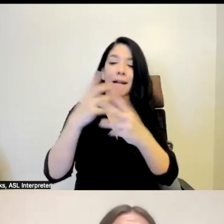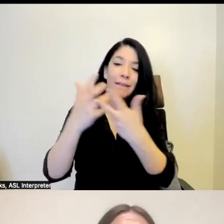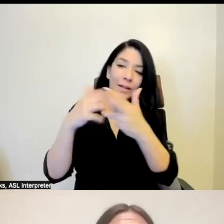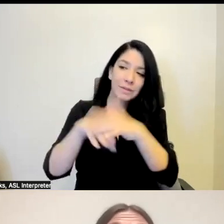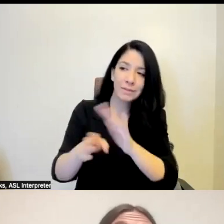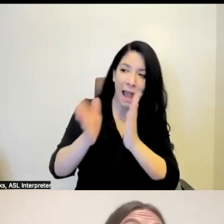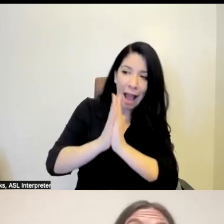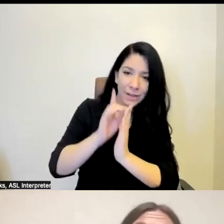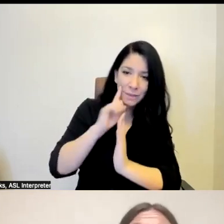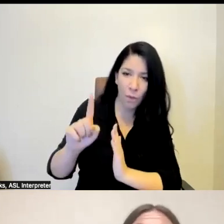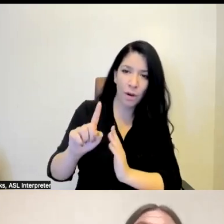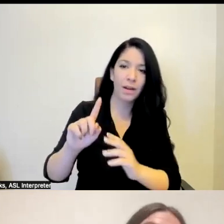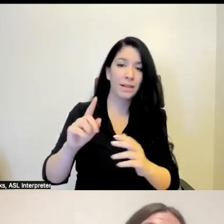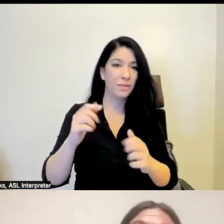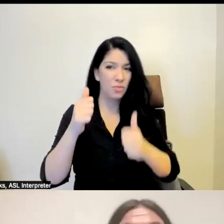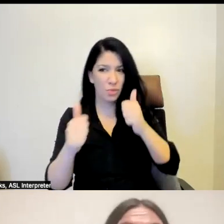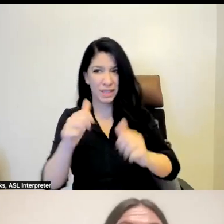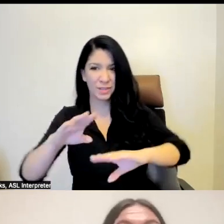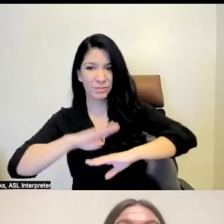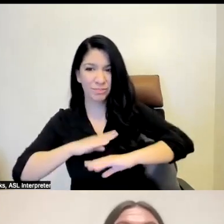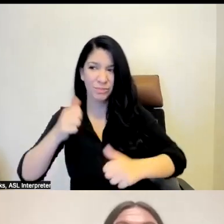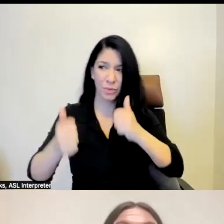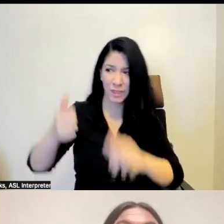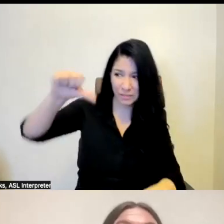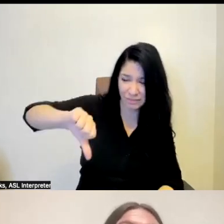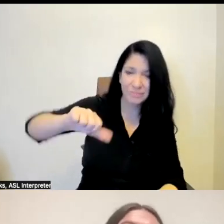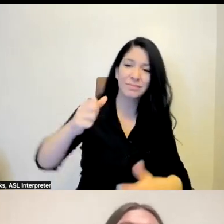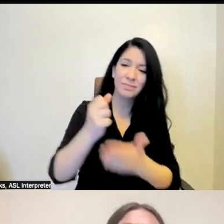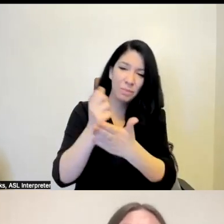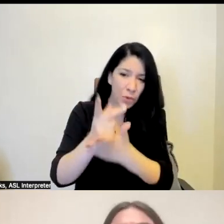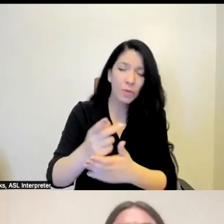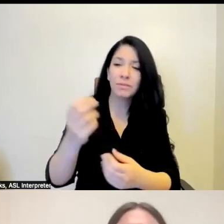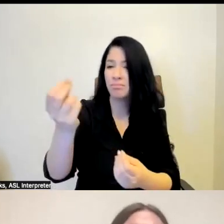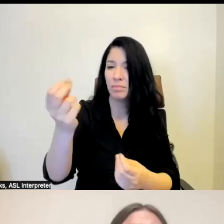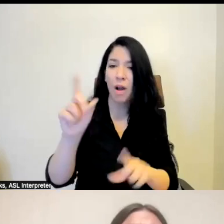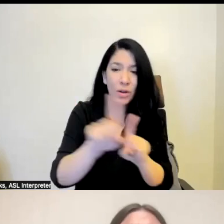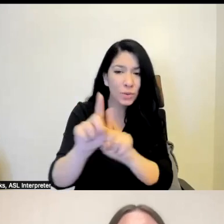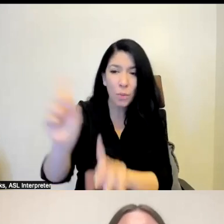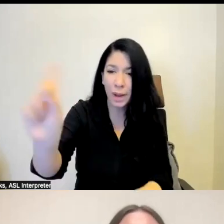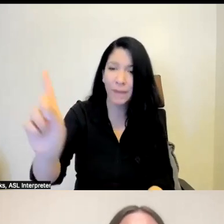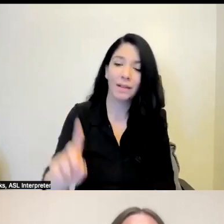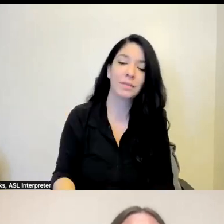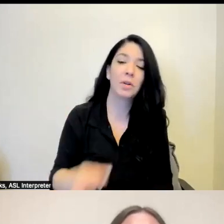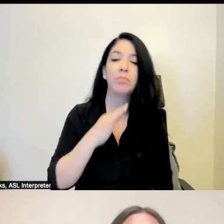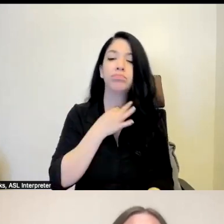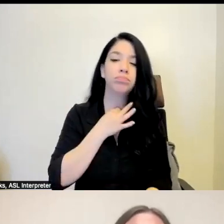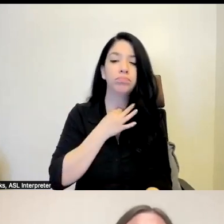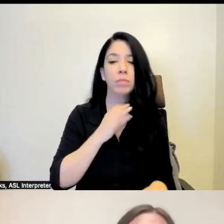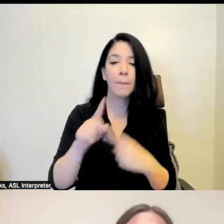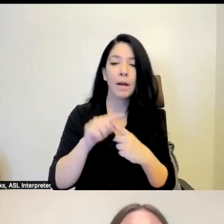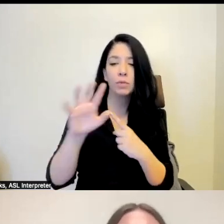then being denied or not met. And then where? Where are those accommodations being met or